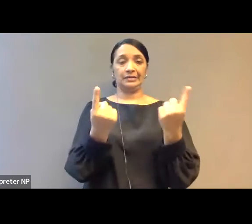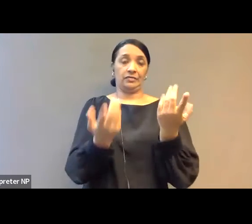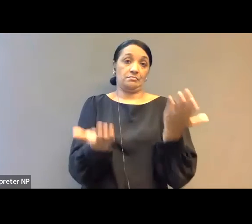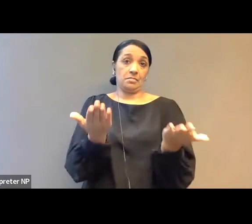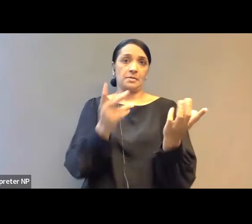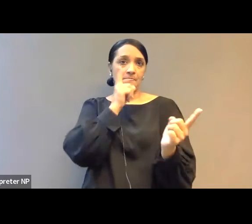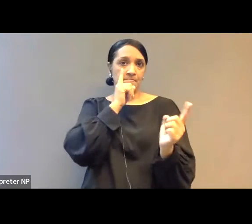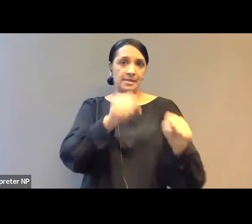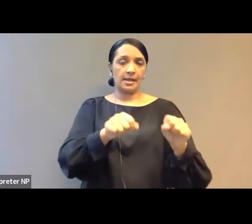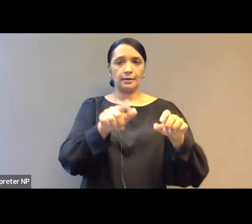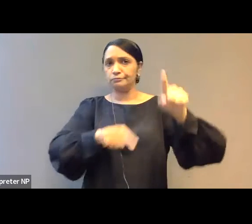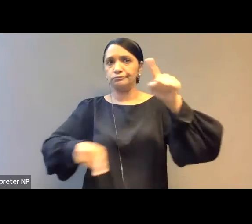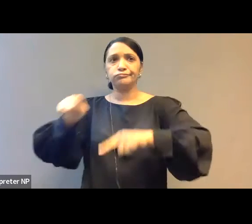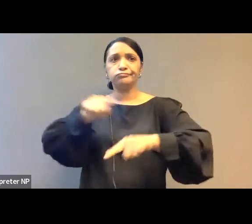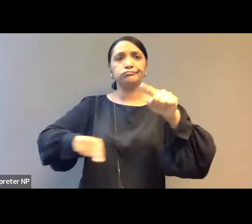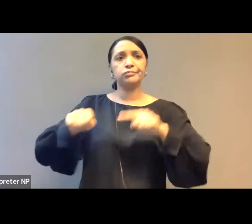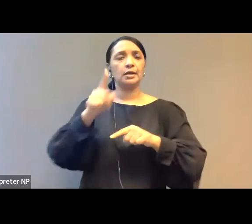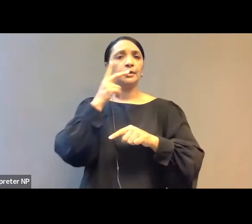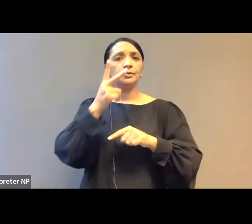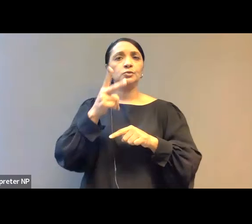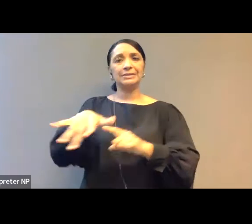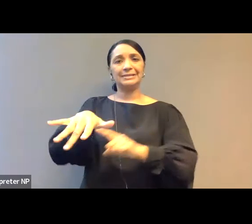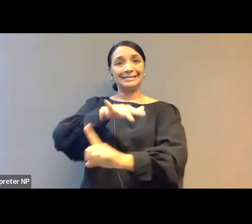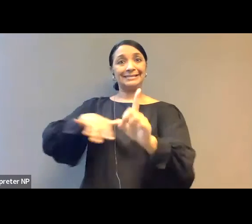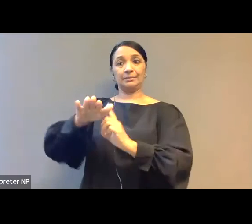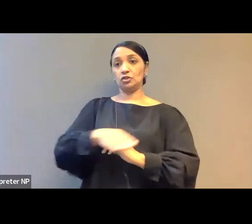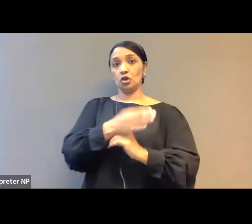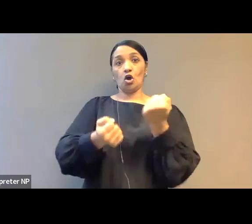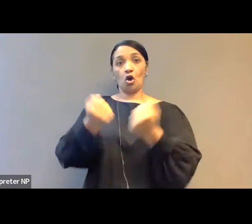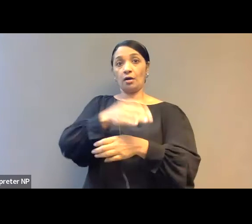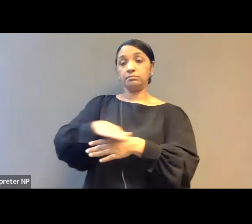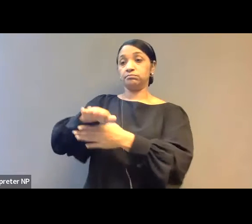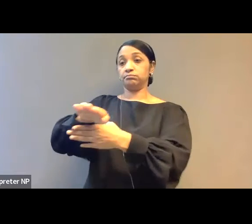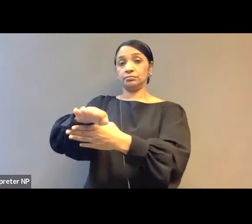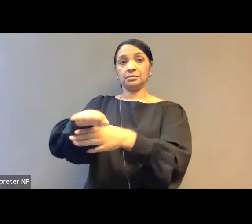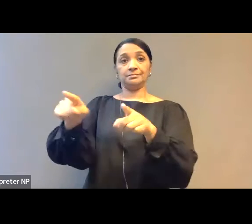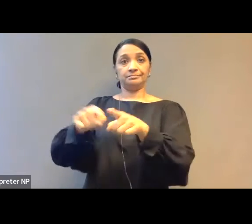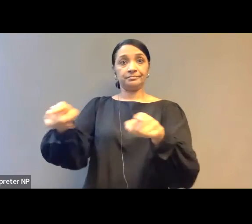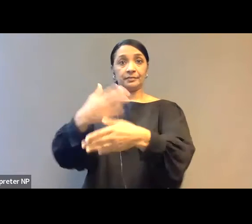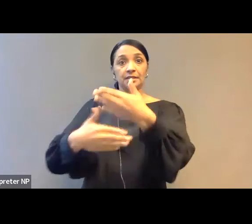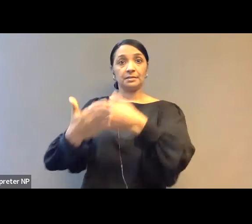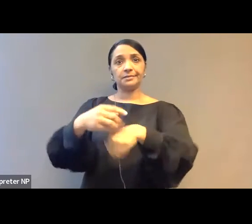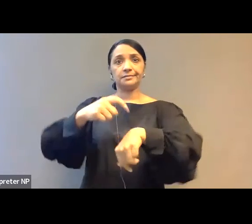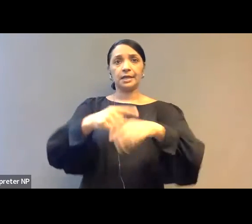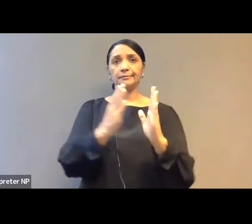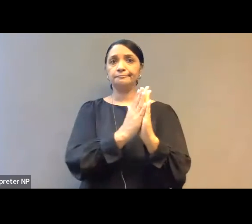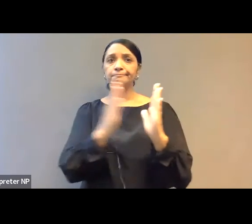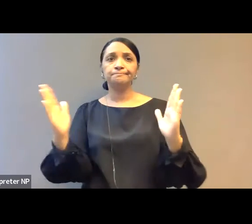(what are parking spaces reserved for Persons with Disabilities, from when to when) will remain different,